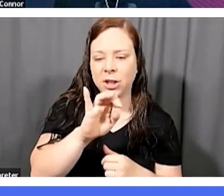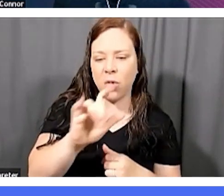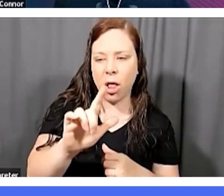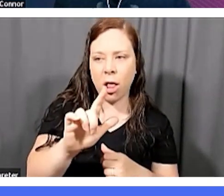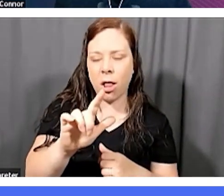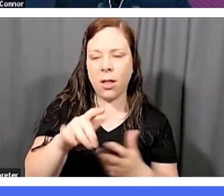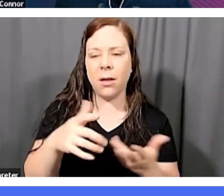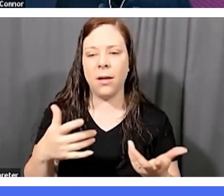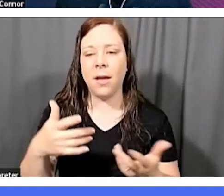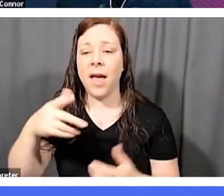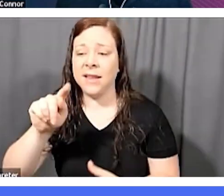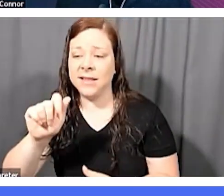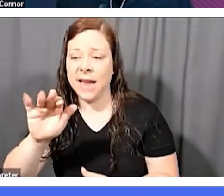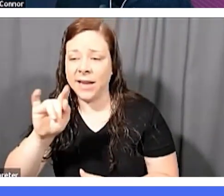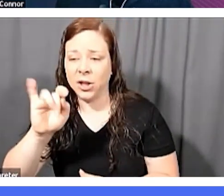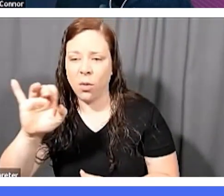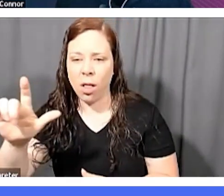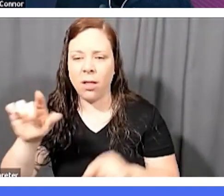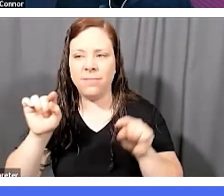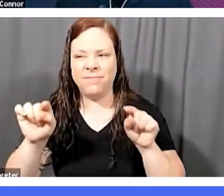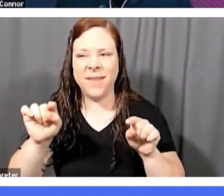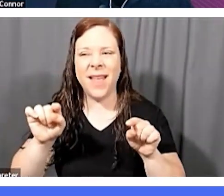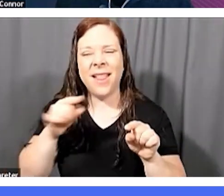of this is really what they are going to be focused around.